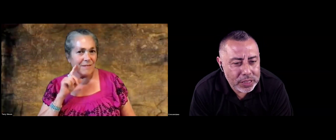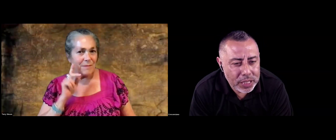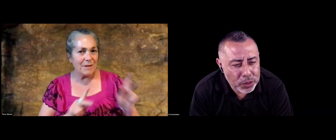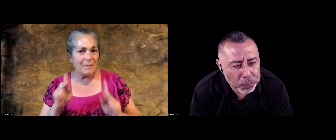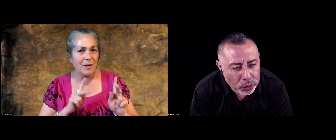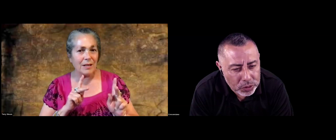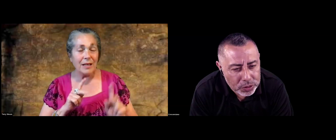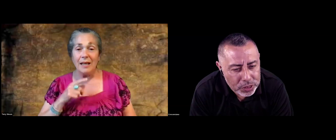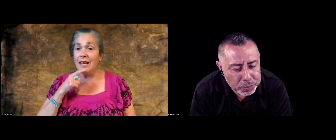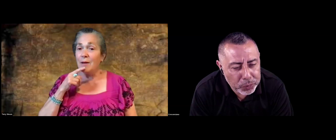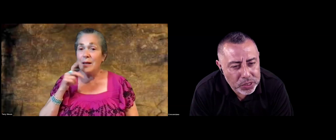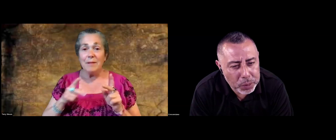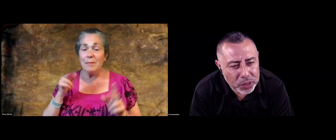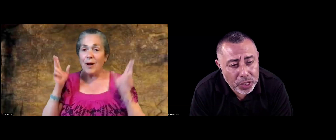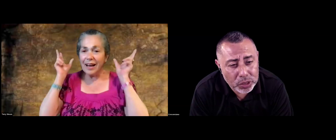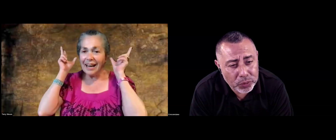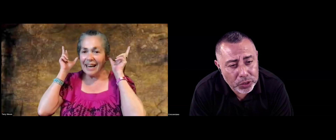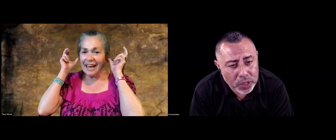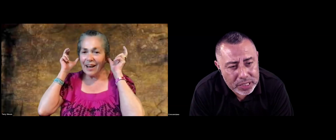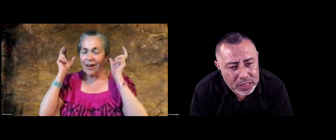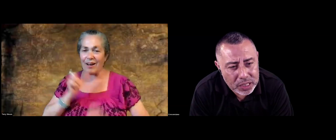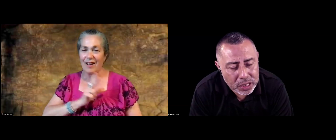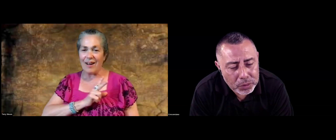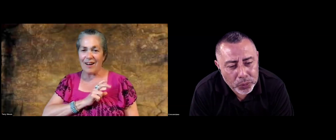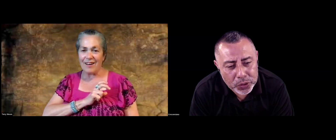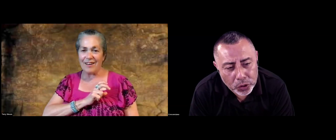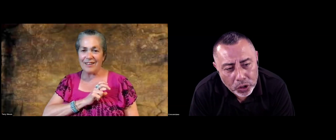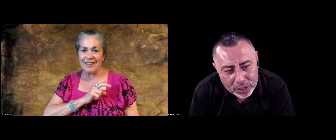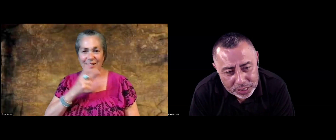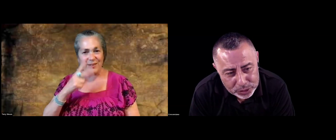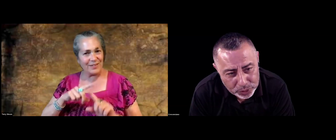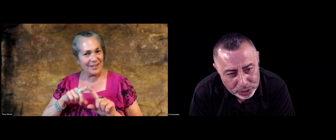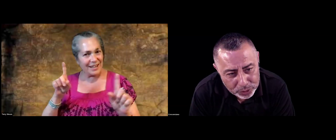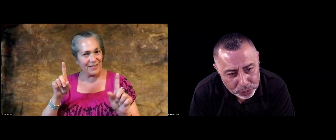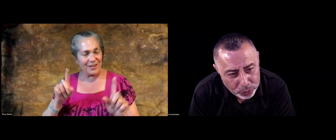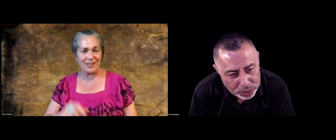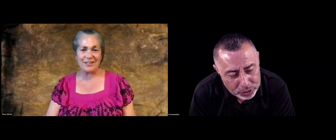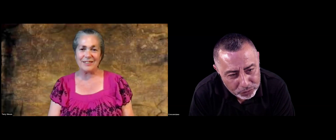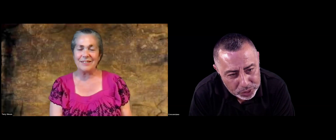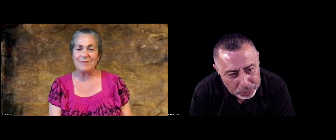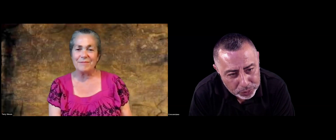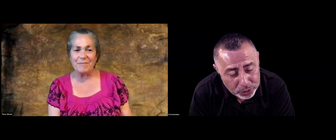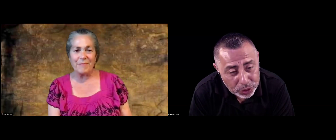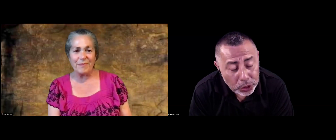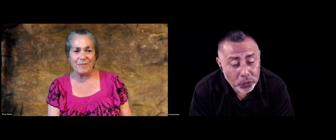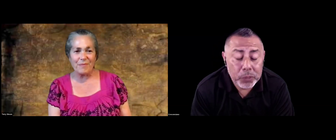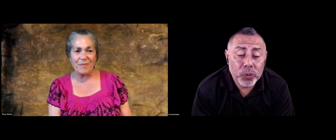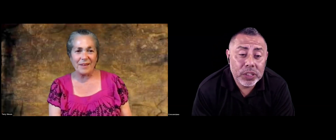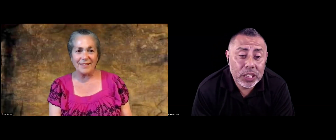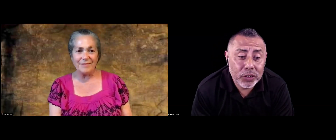And I'd say it's important to be receptive not only with your eyes. But with your heart as well when around deaf people.